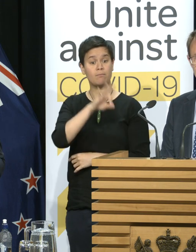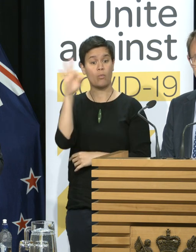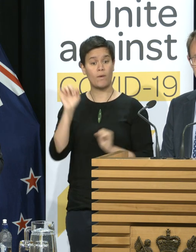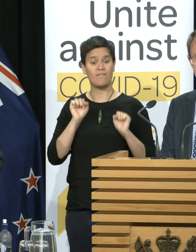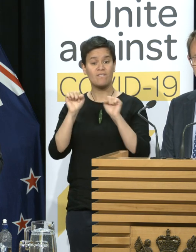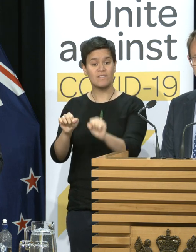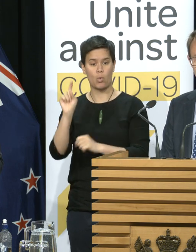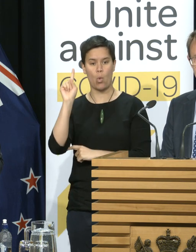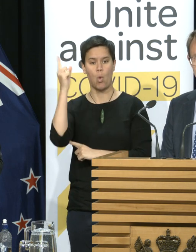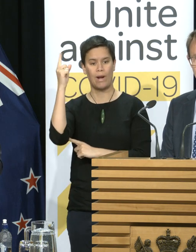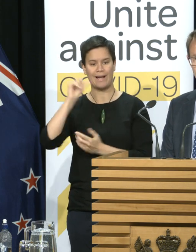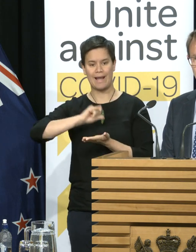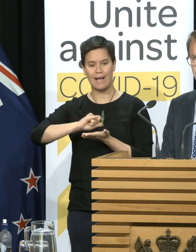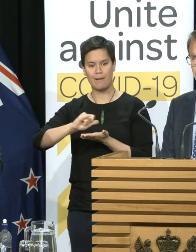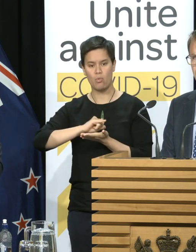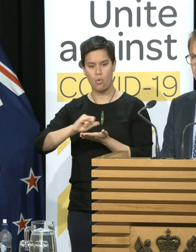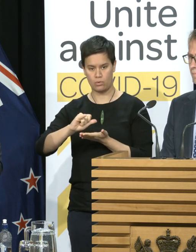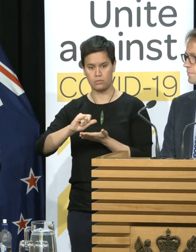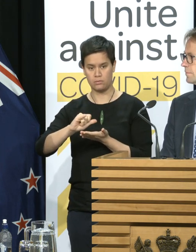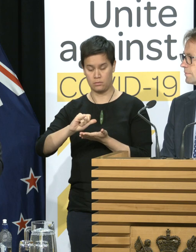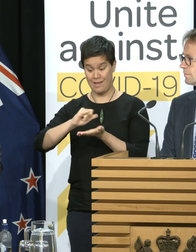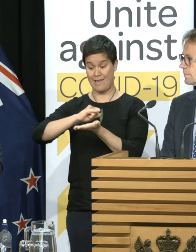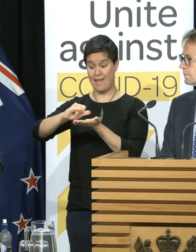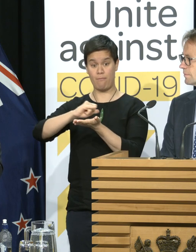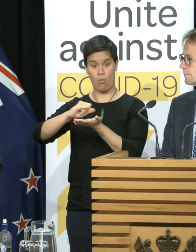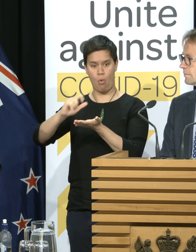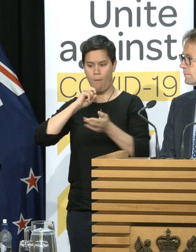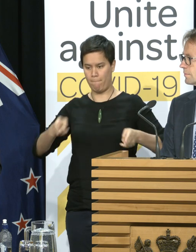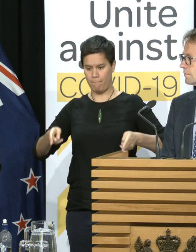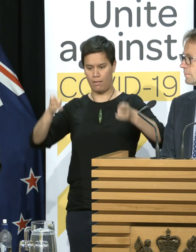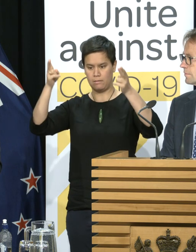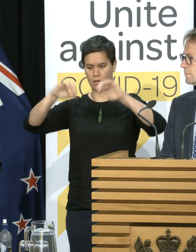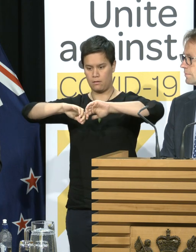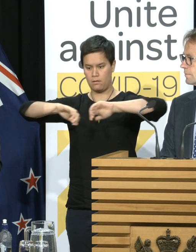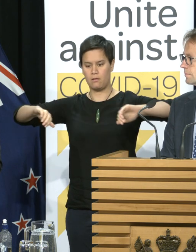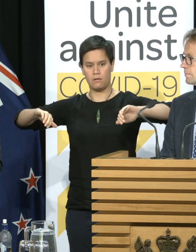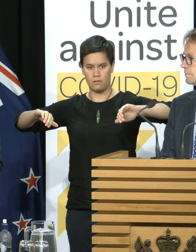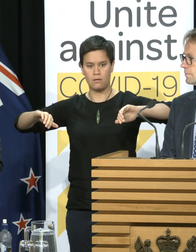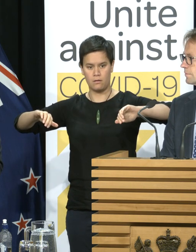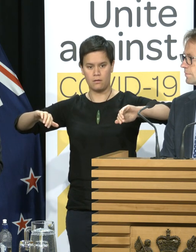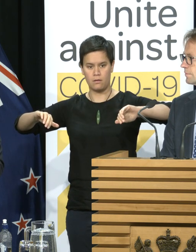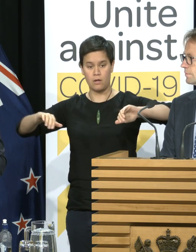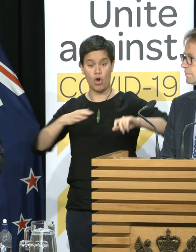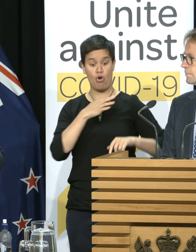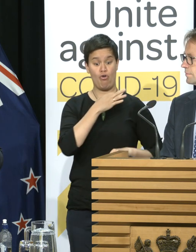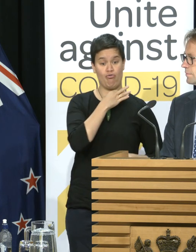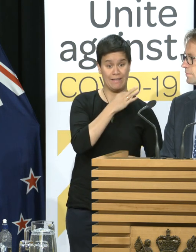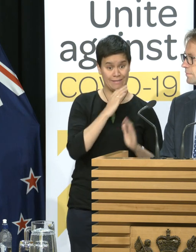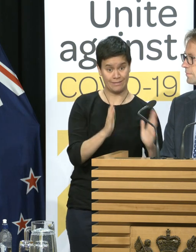the airport into two areas. So the health supervised zone if you like for people who are coming from non safe zone countries, and the safe zone.